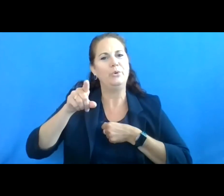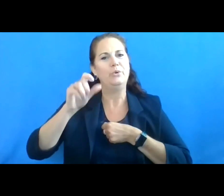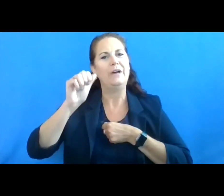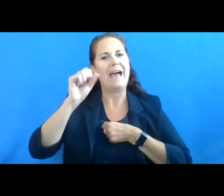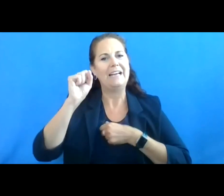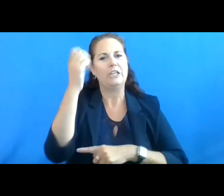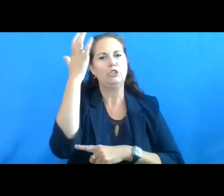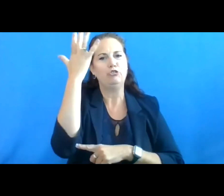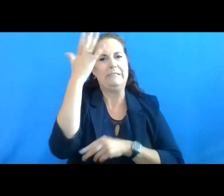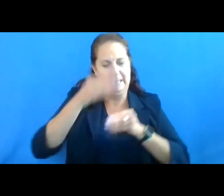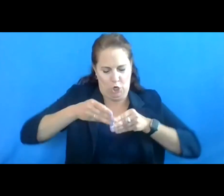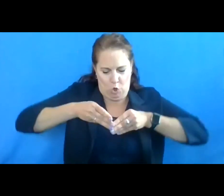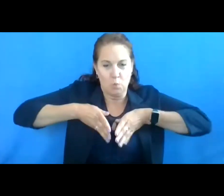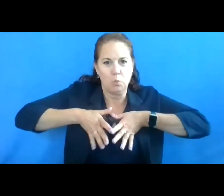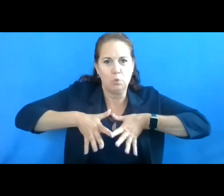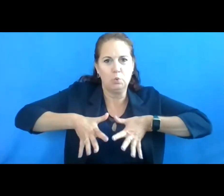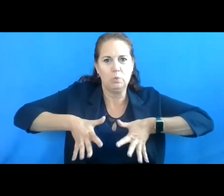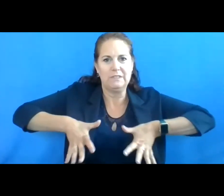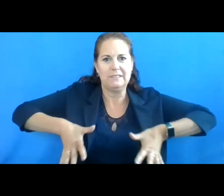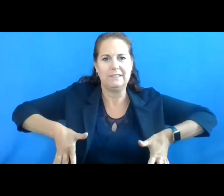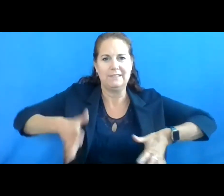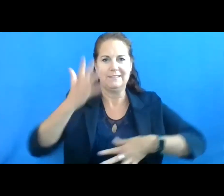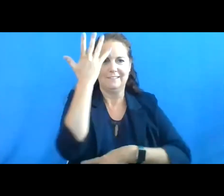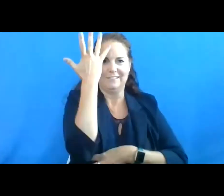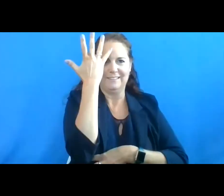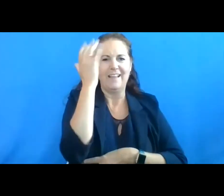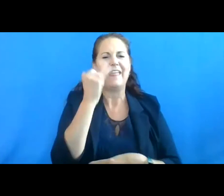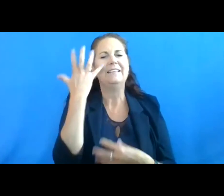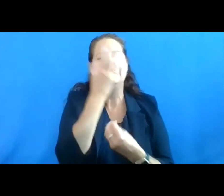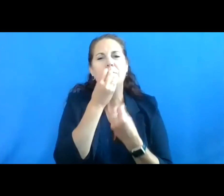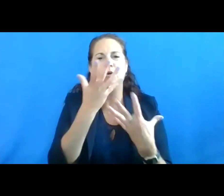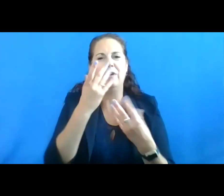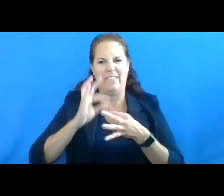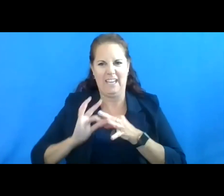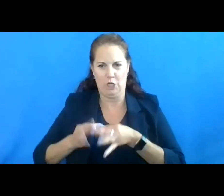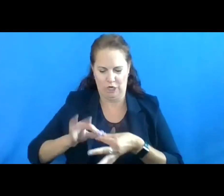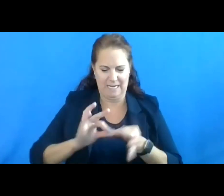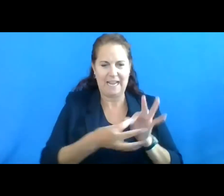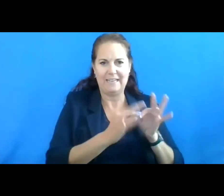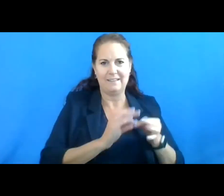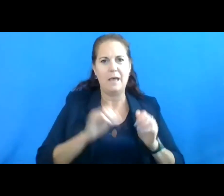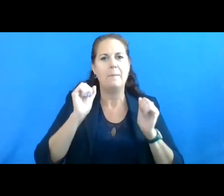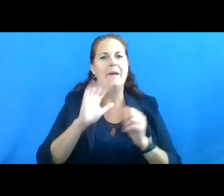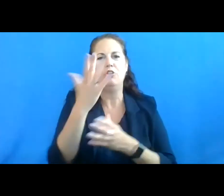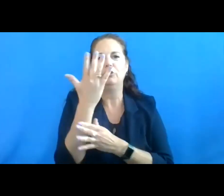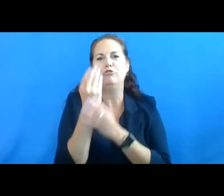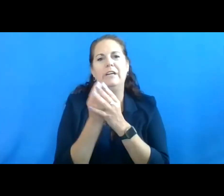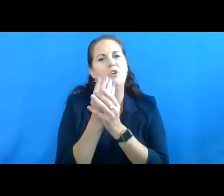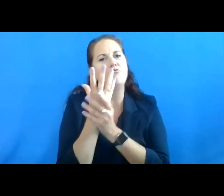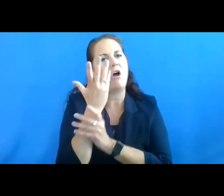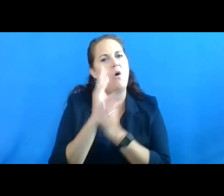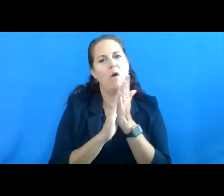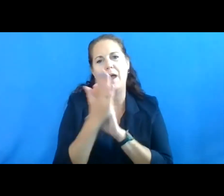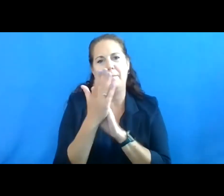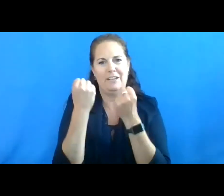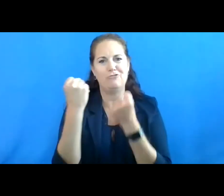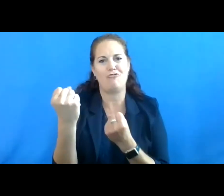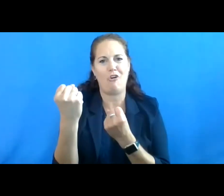That’s the beauty of the interconnectedness, so may it grow and be strong.